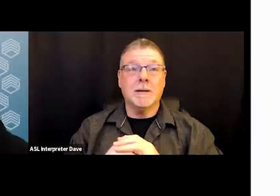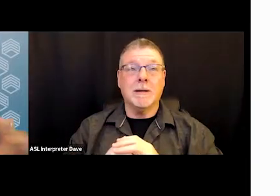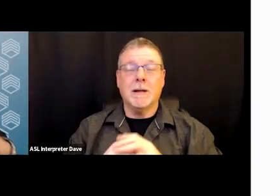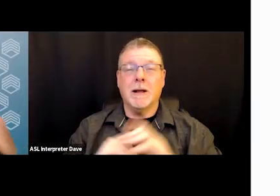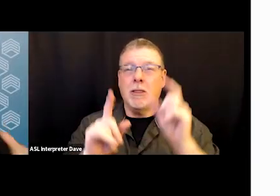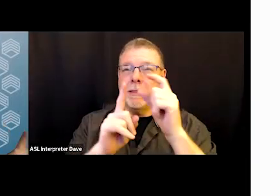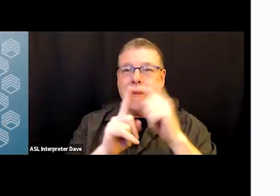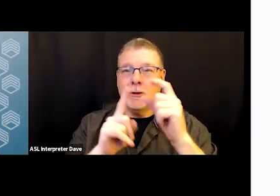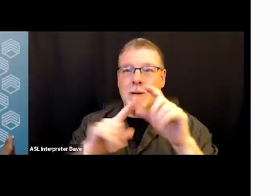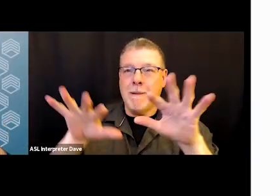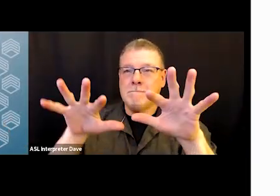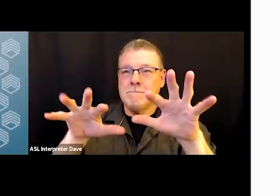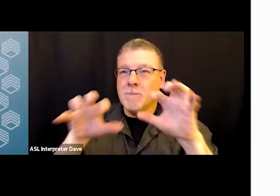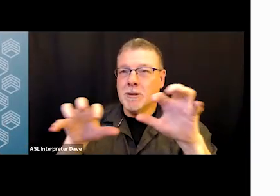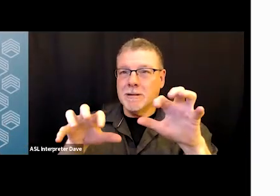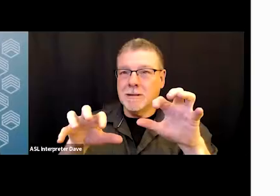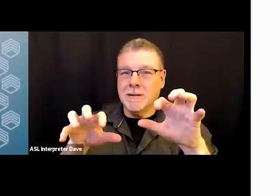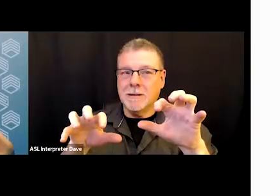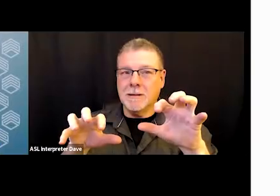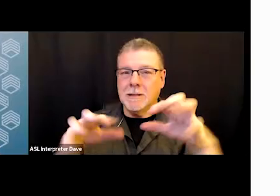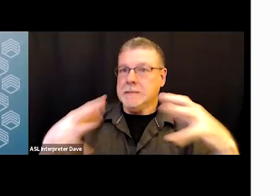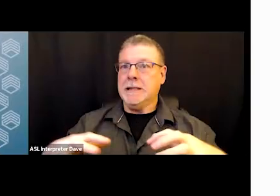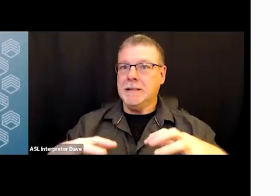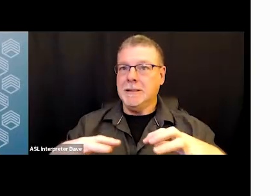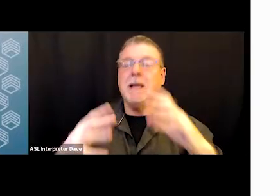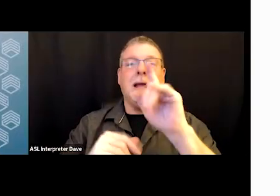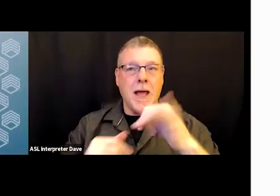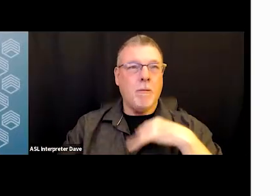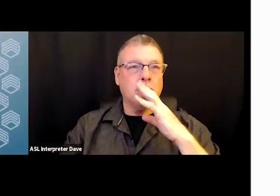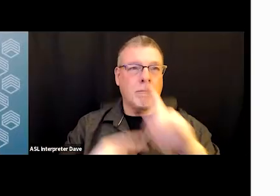I want to talk very quickly about the five responses